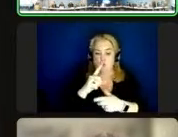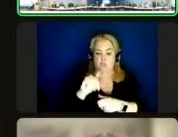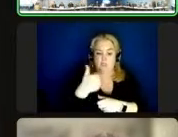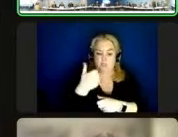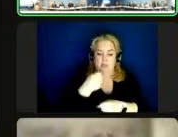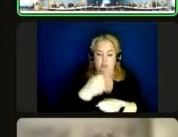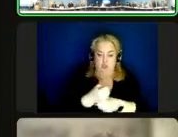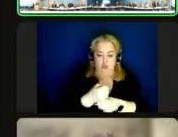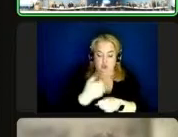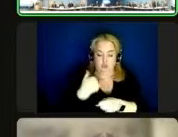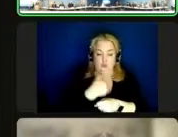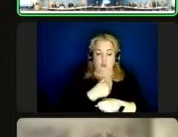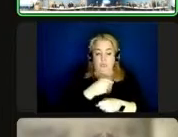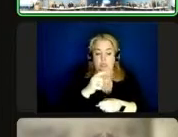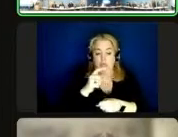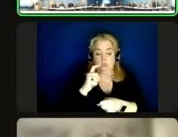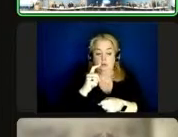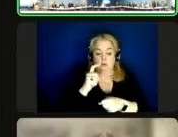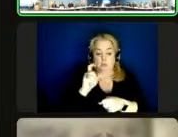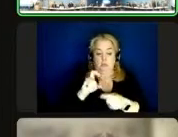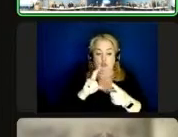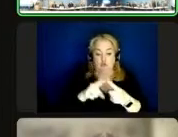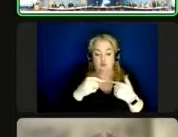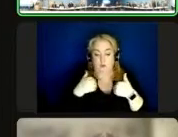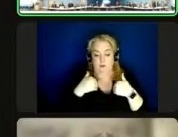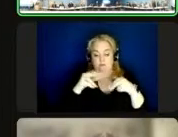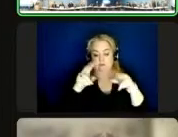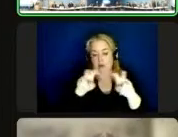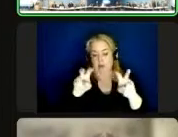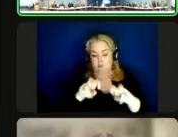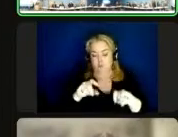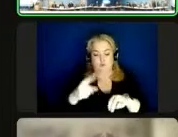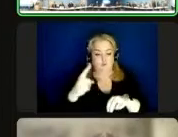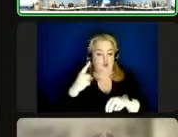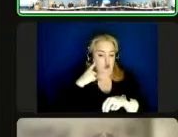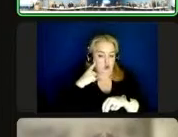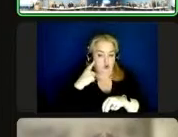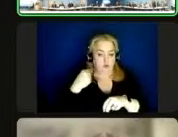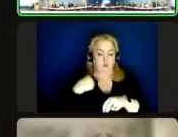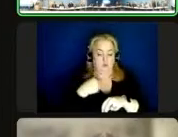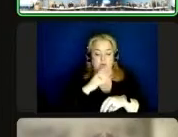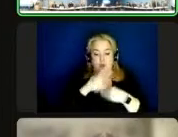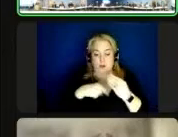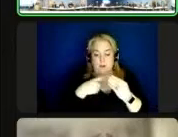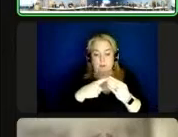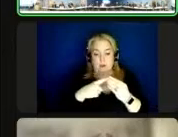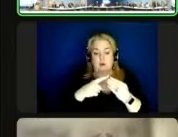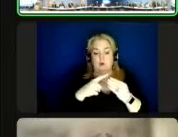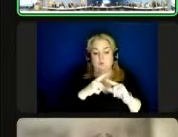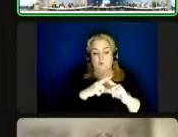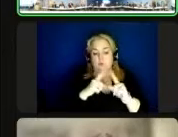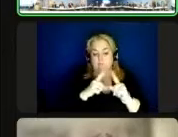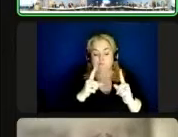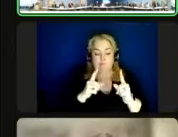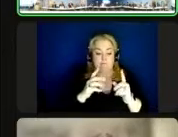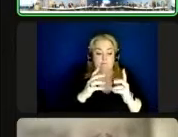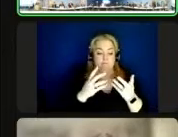MEASURES GOING INTO PLACE WITH THIS CHANGE IN APPROACH WE